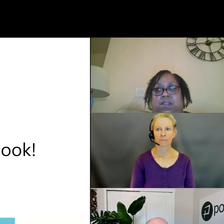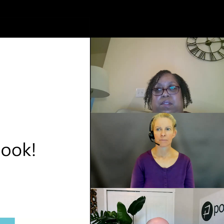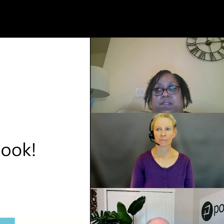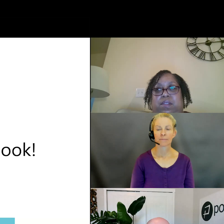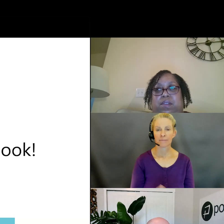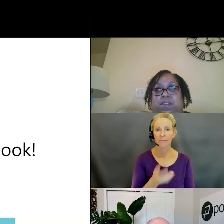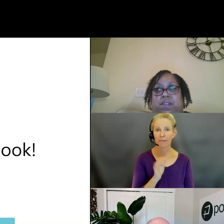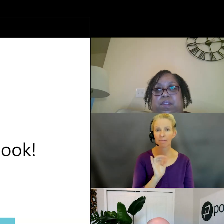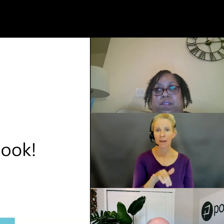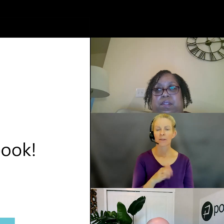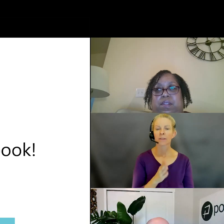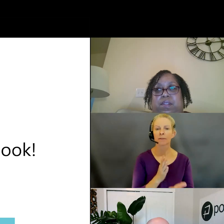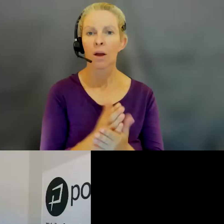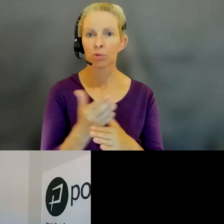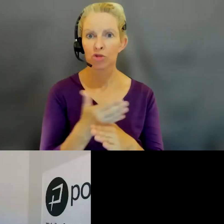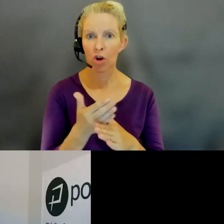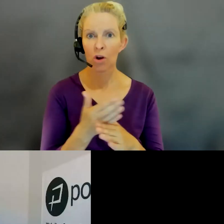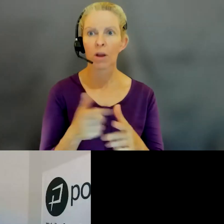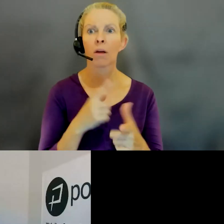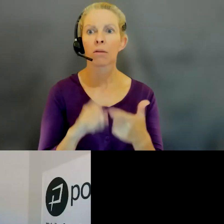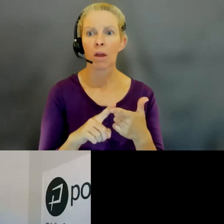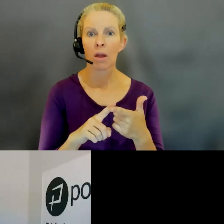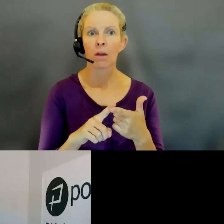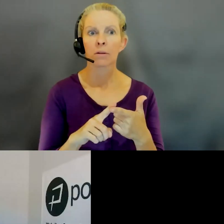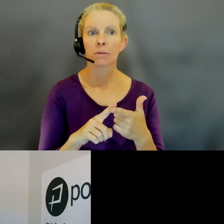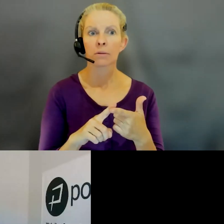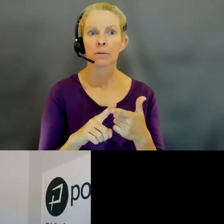sharing for a second, see if you can escape out of the presentation and